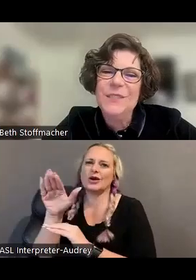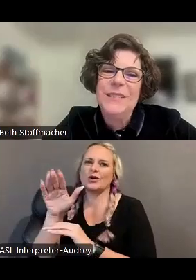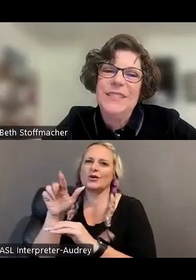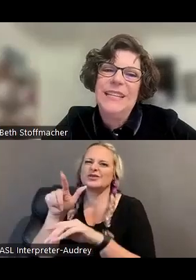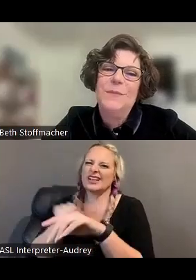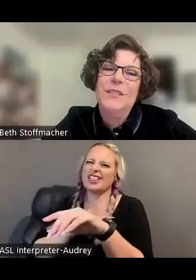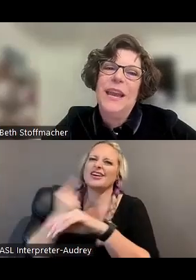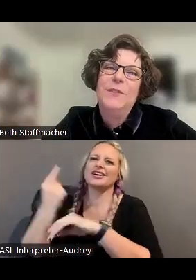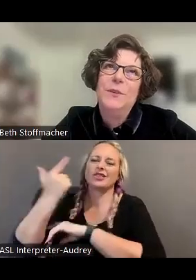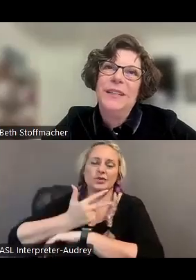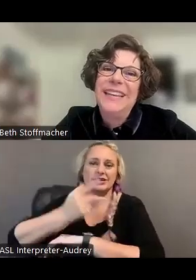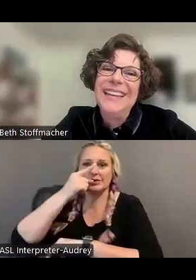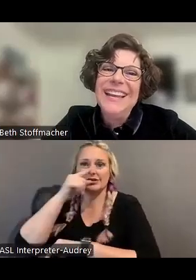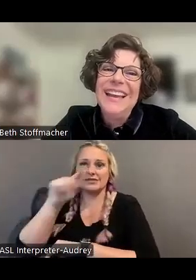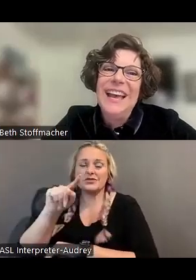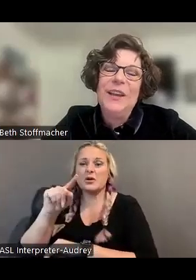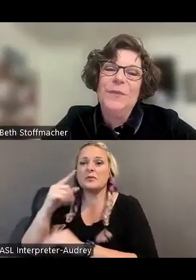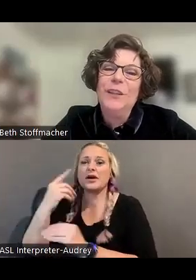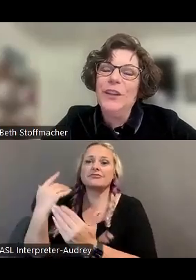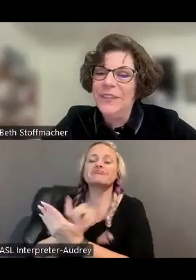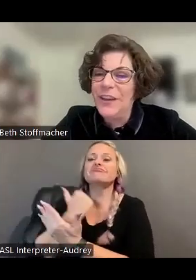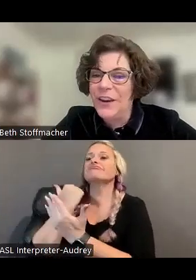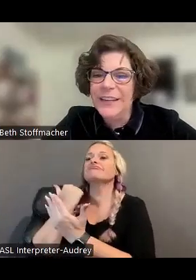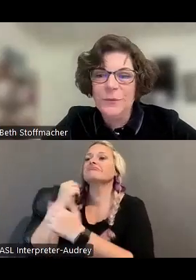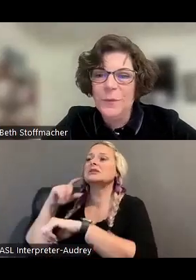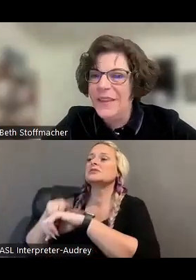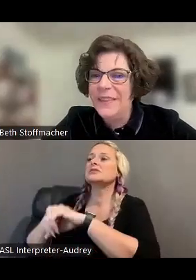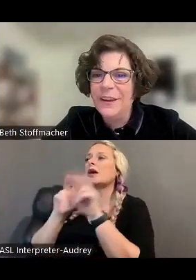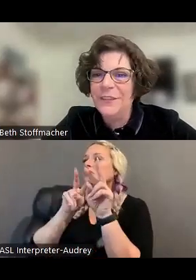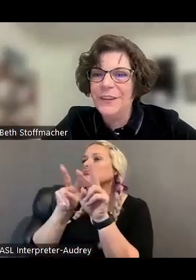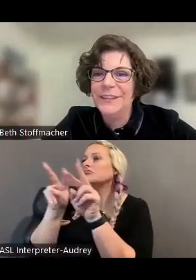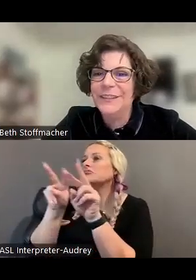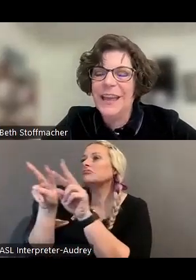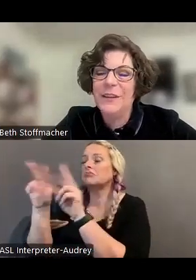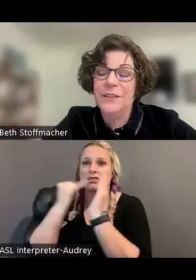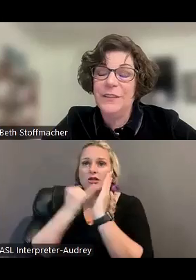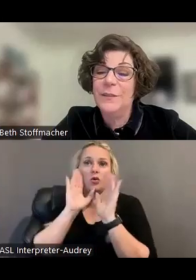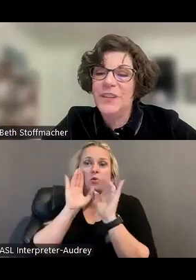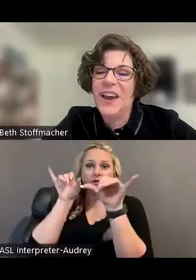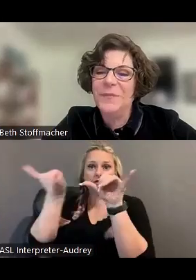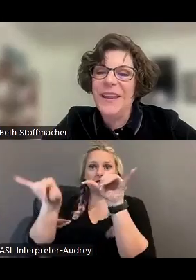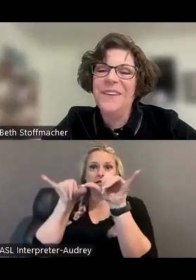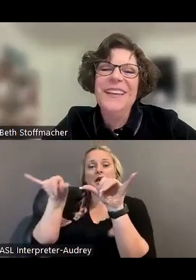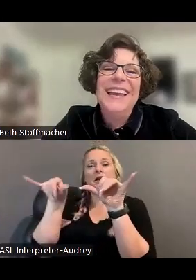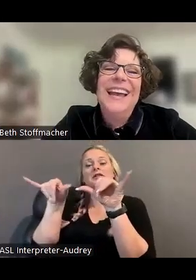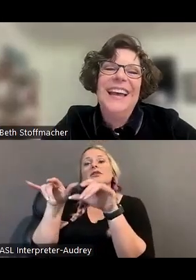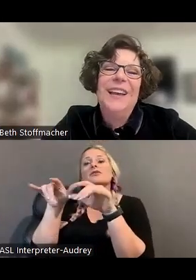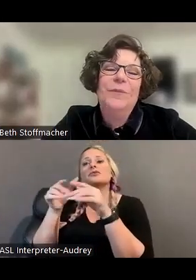but take some time to really look at the art. It will be there for some time now,